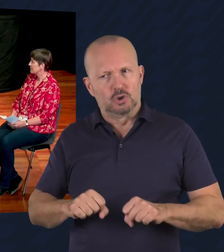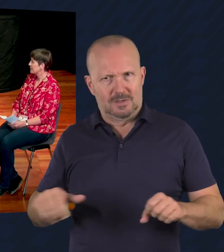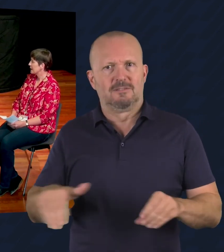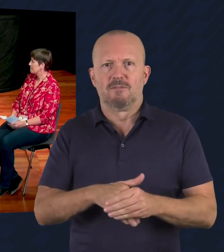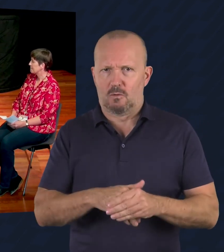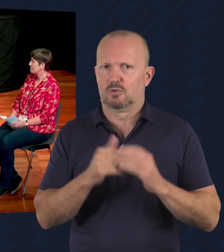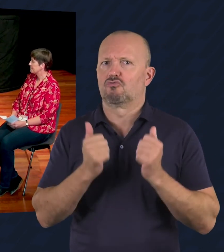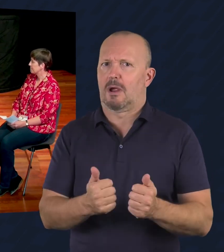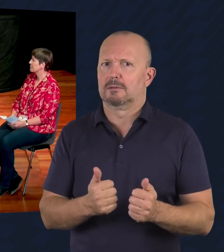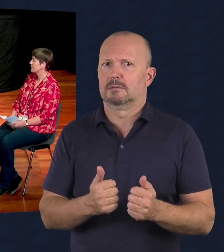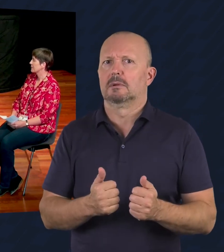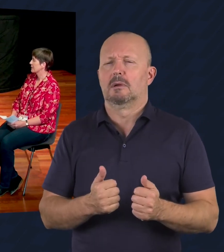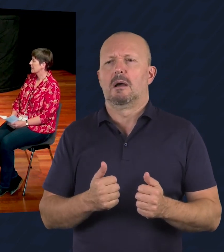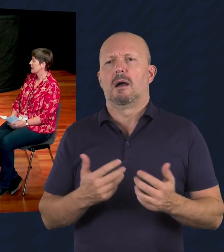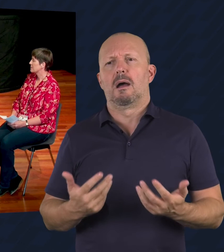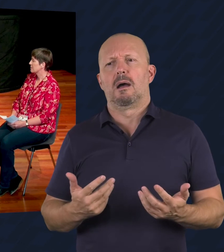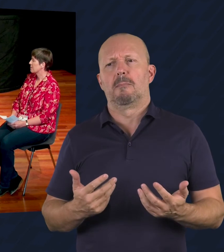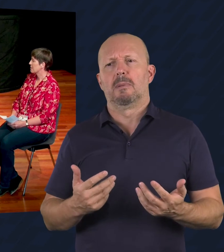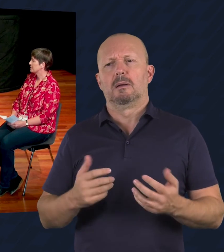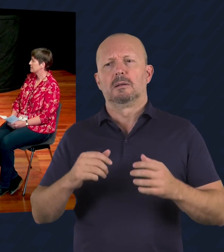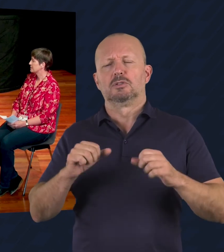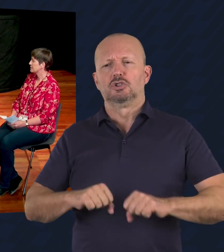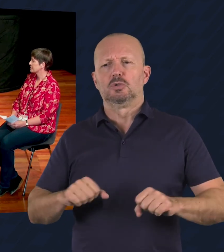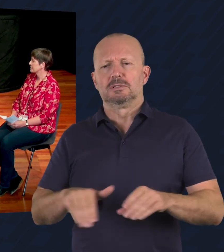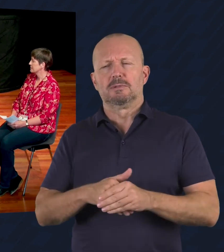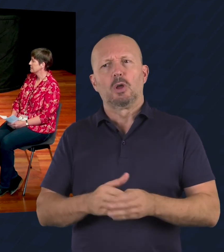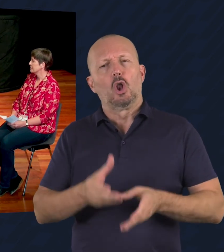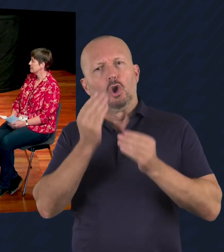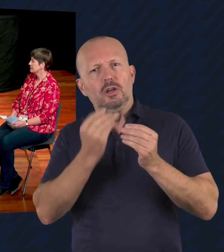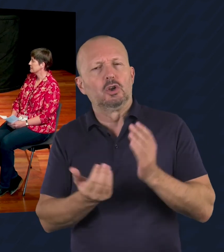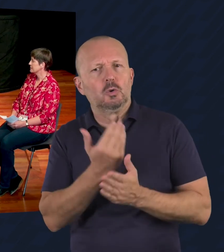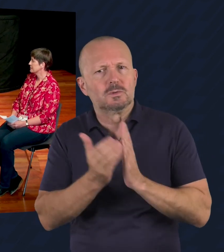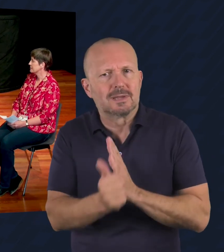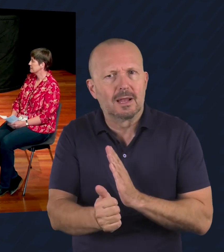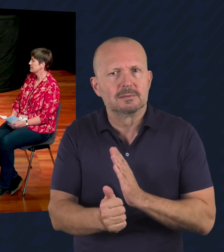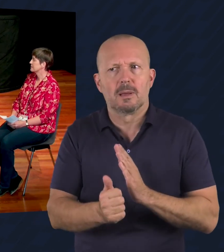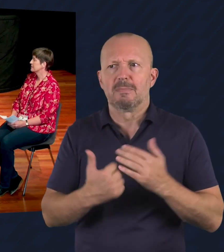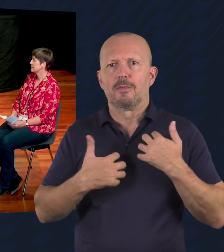I think the student involvement was really fantastic getting, you know, just seeing the students develop new skills,